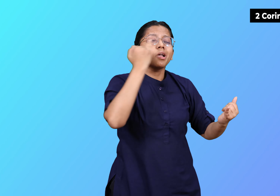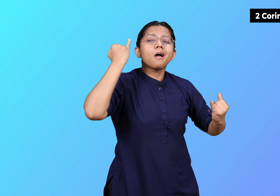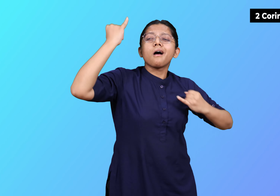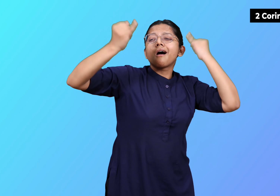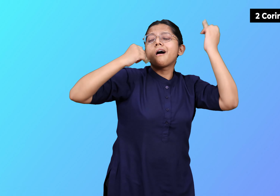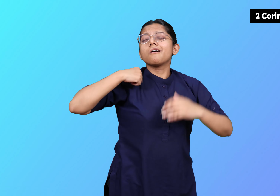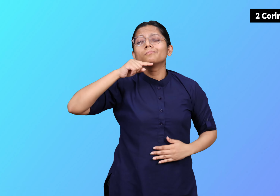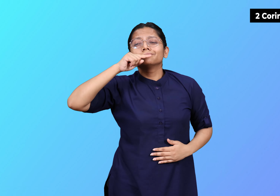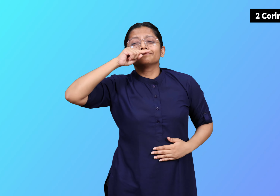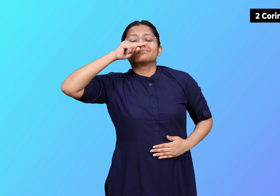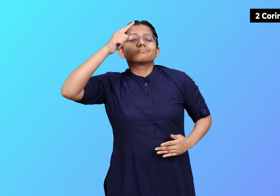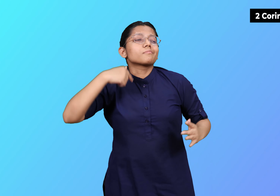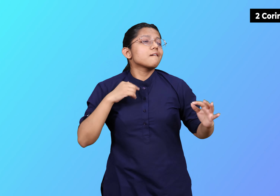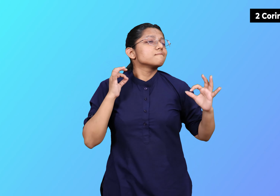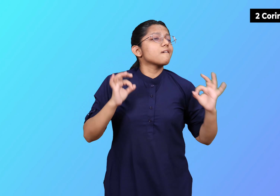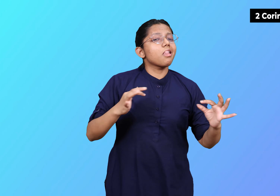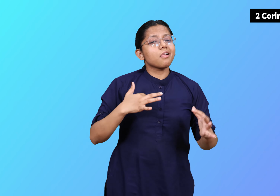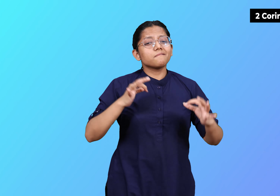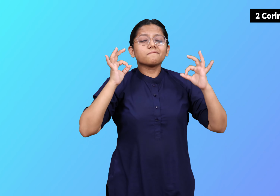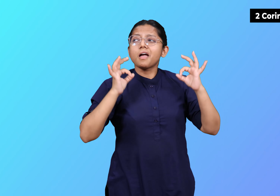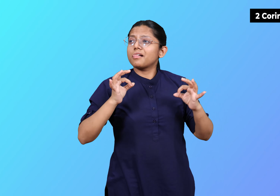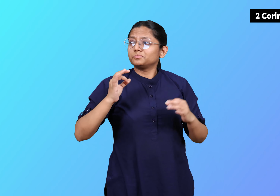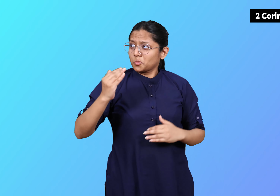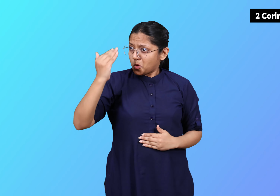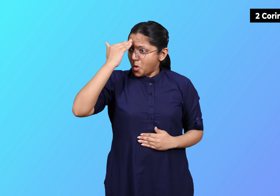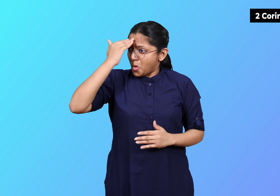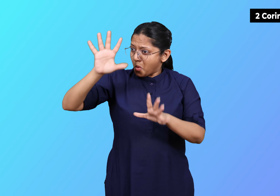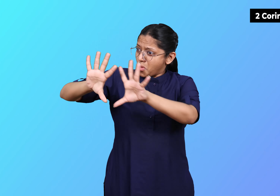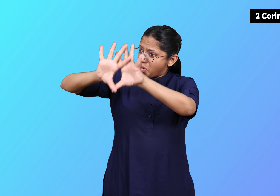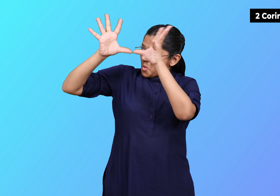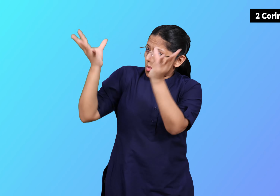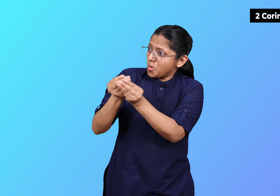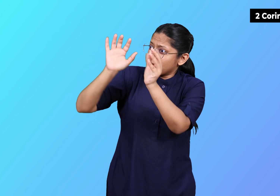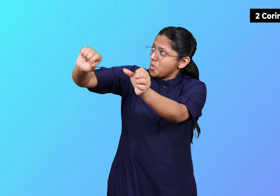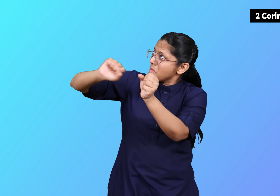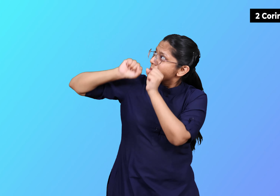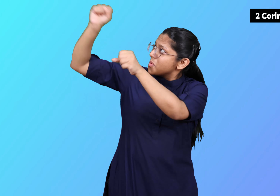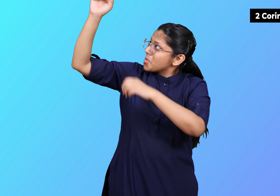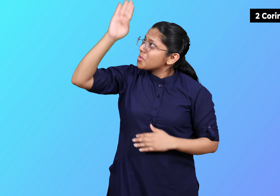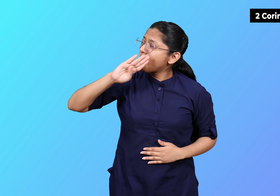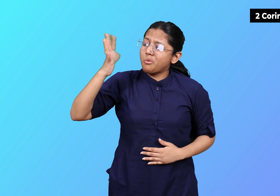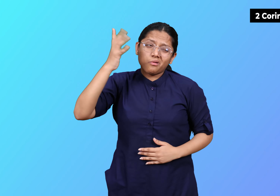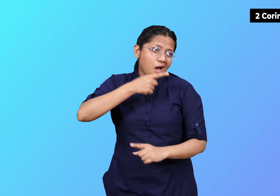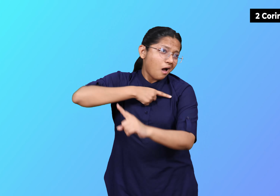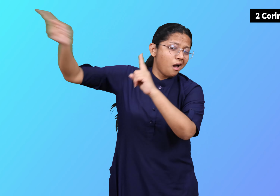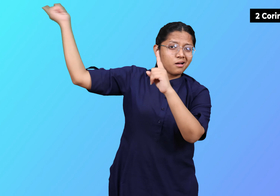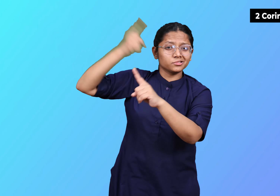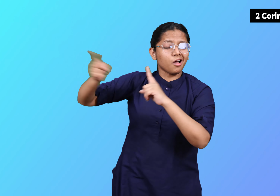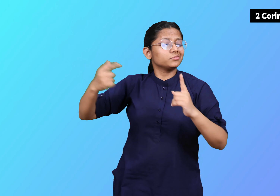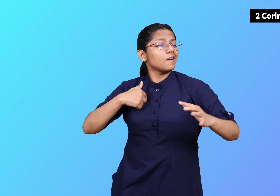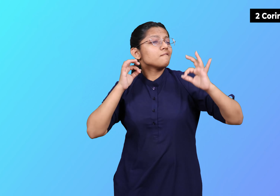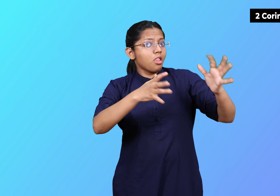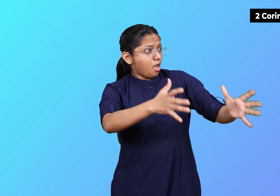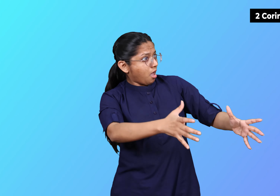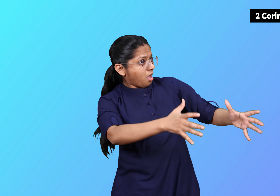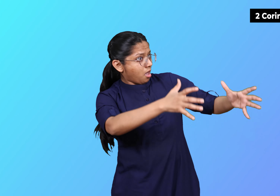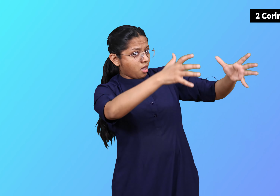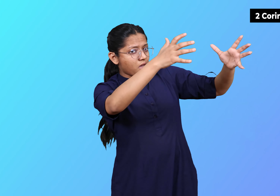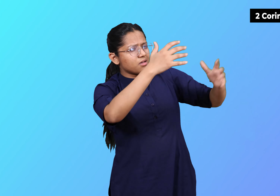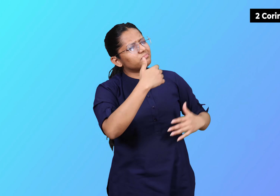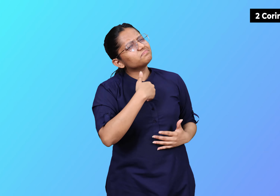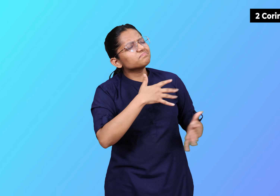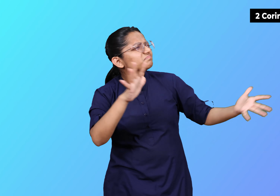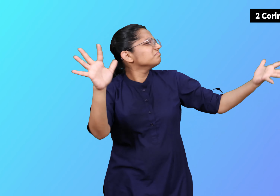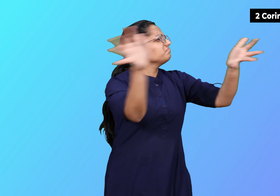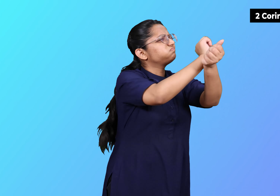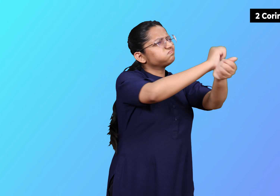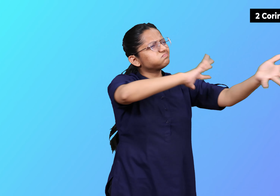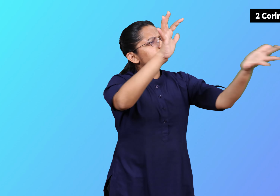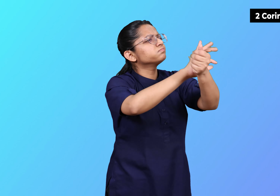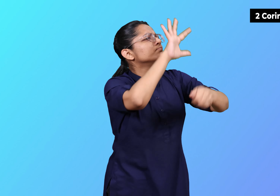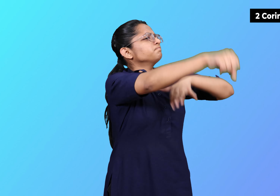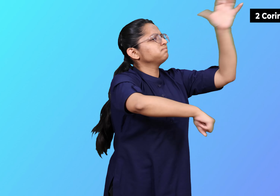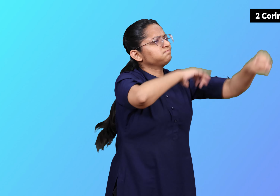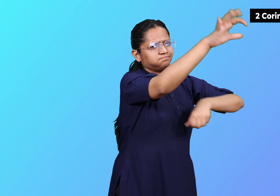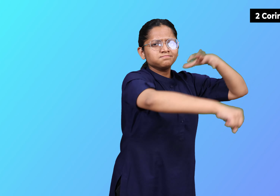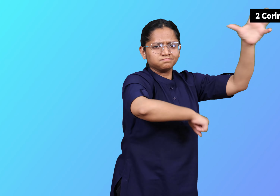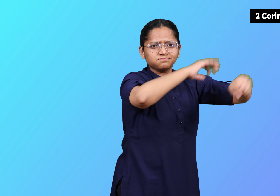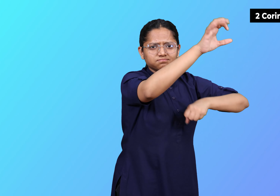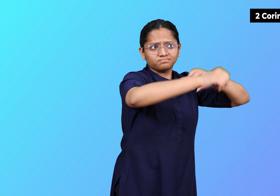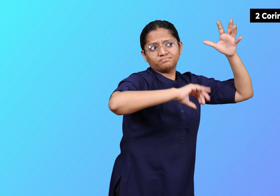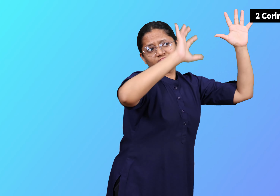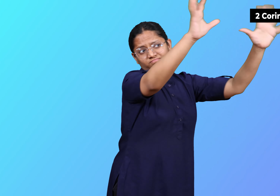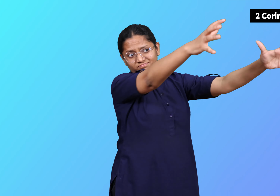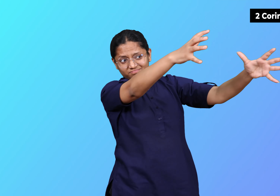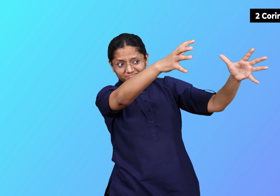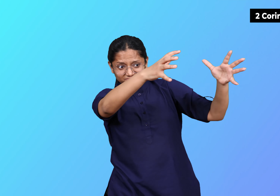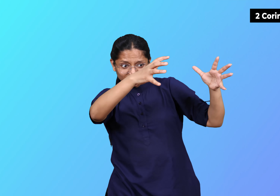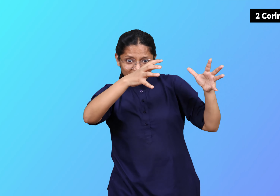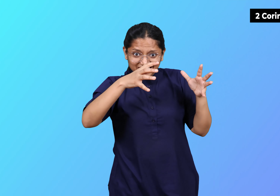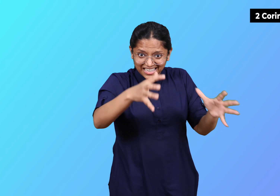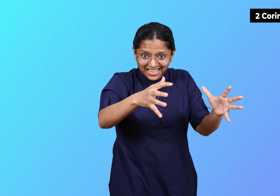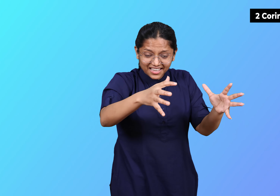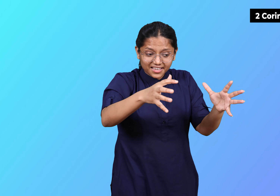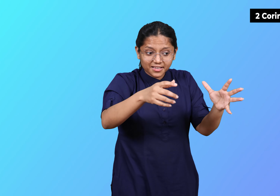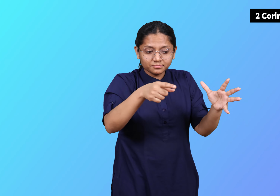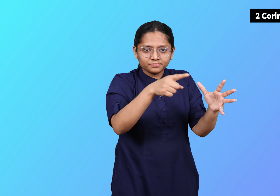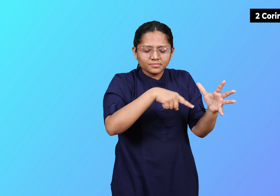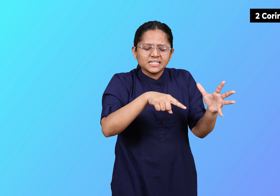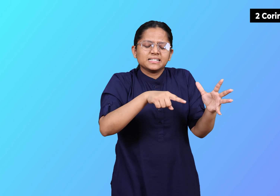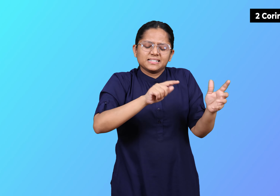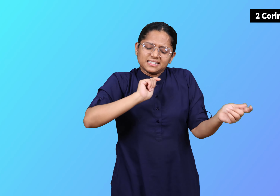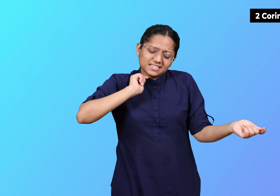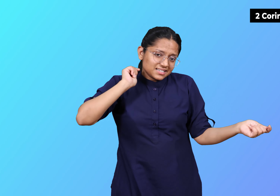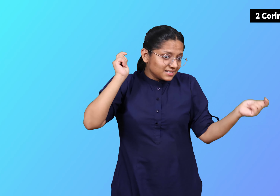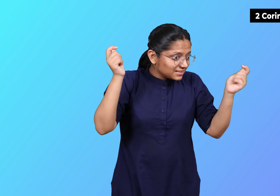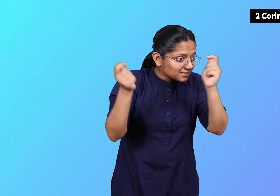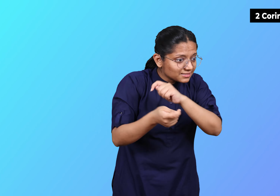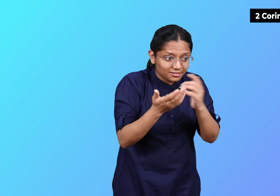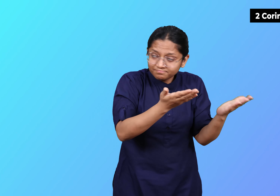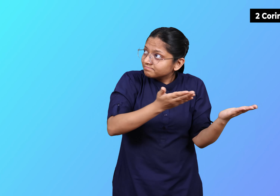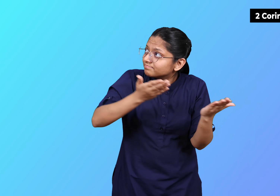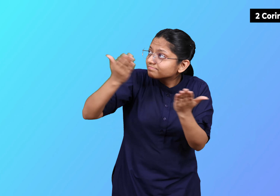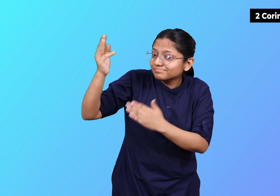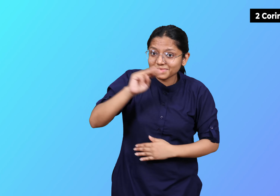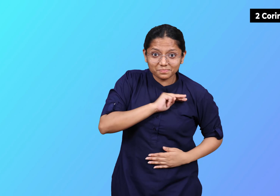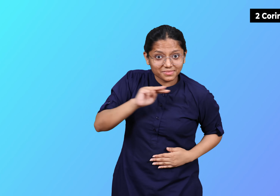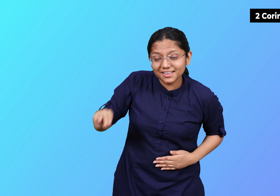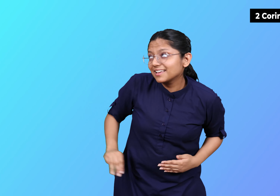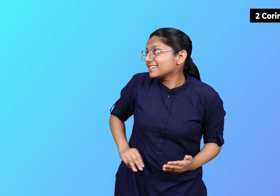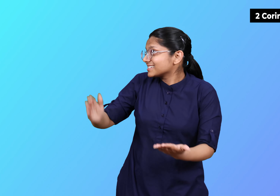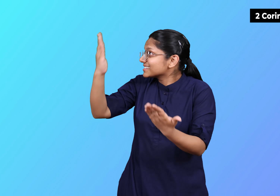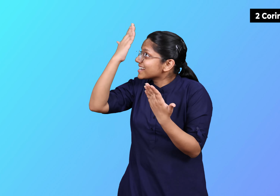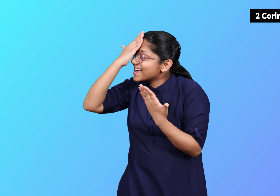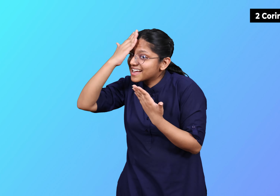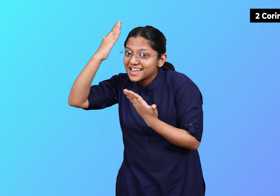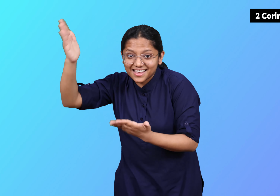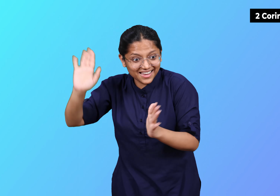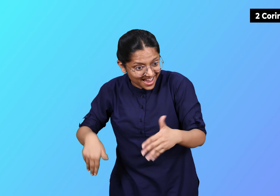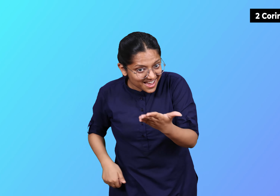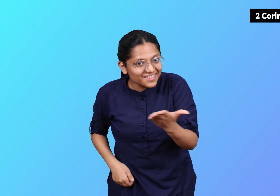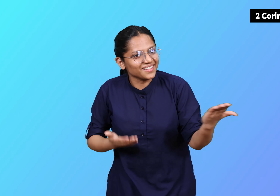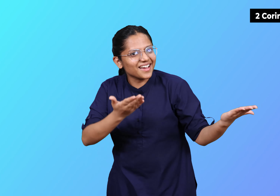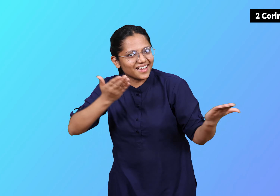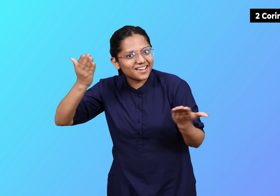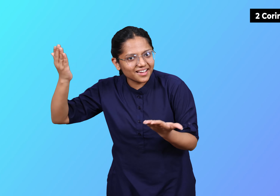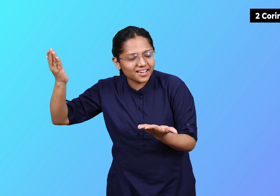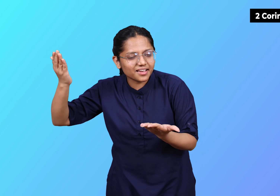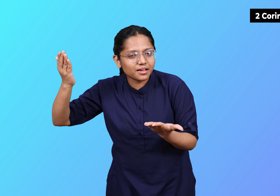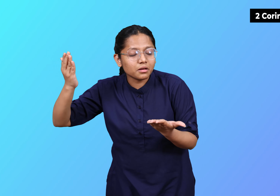and we tear down every proud idea that raises itself up against the knowledge of God. We also capture every thought and make it give up and obey Christ.